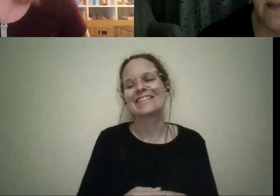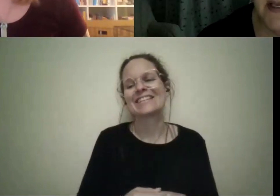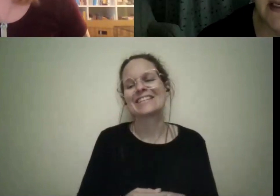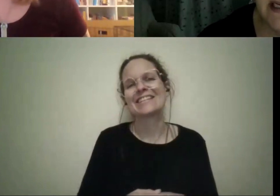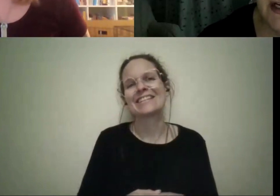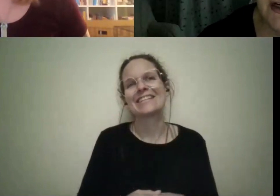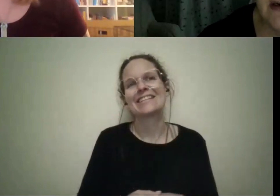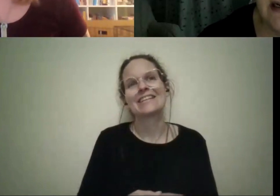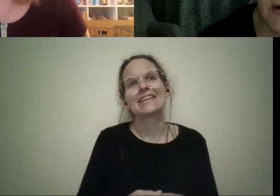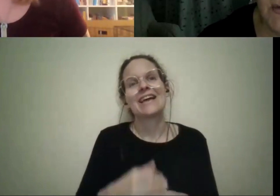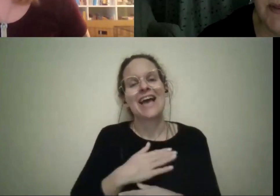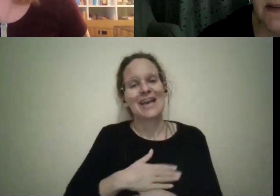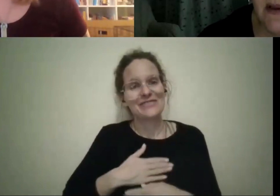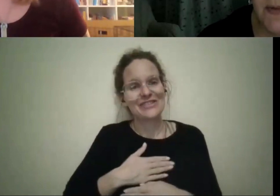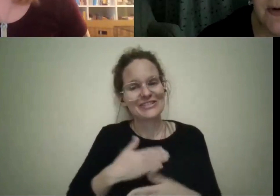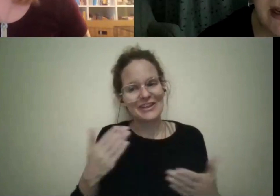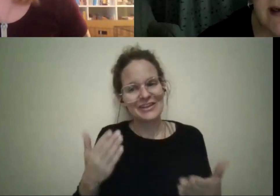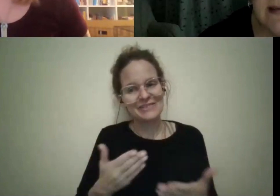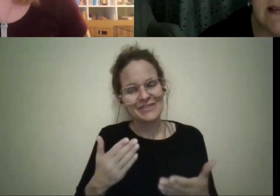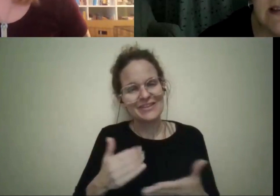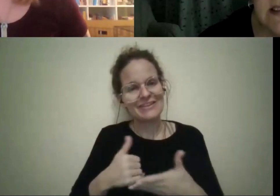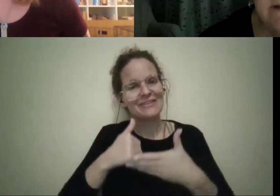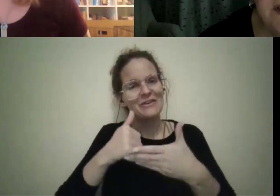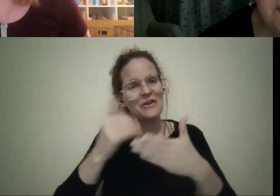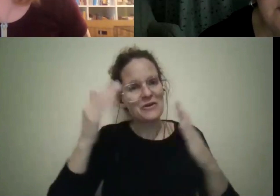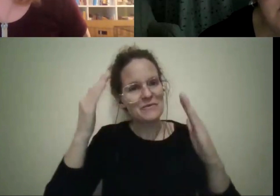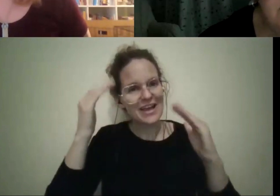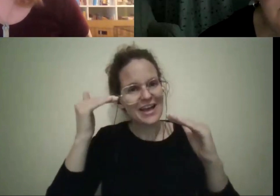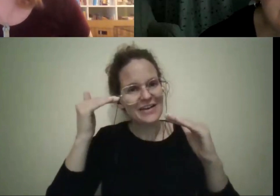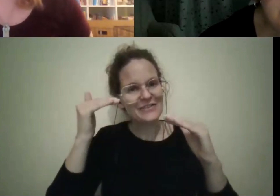being here, I hope this helped you guys, this gives you some tips and